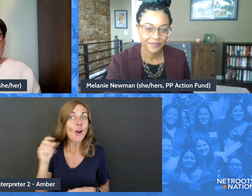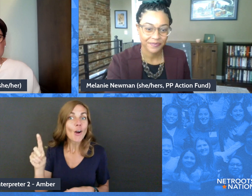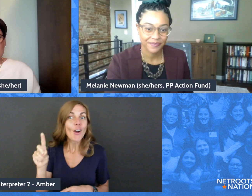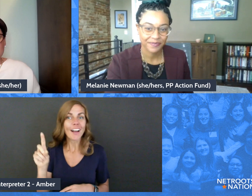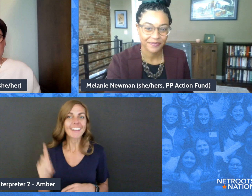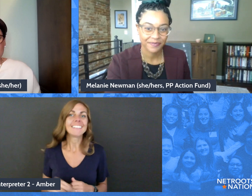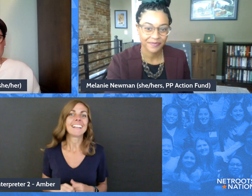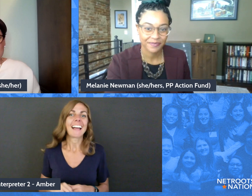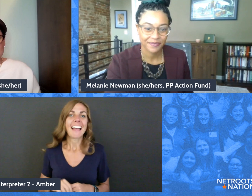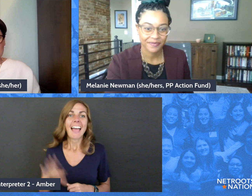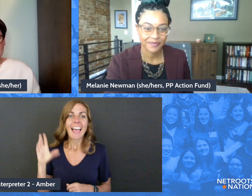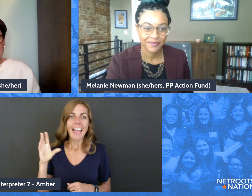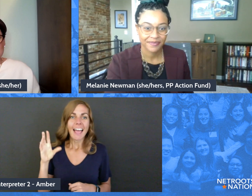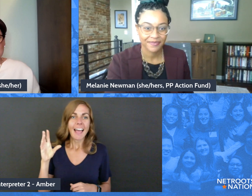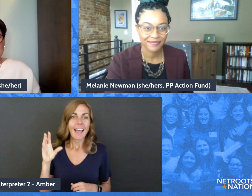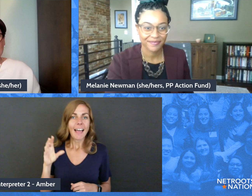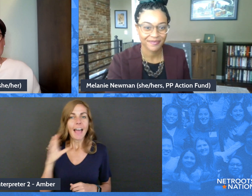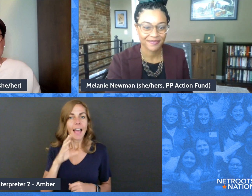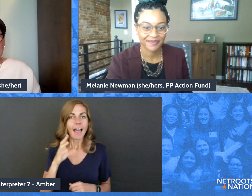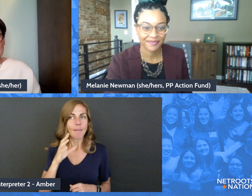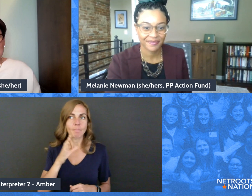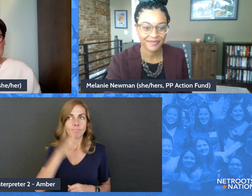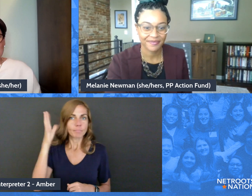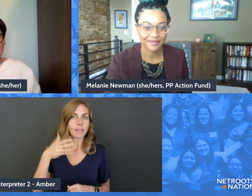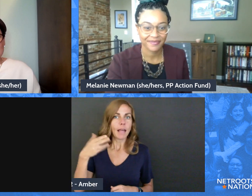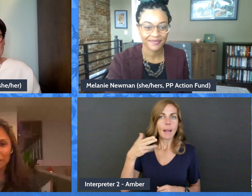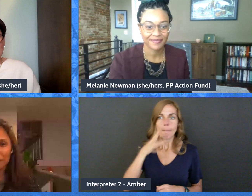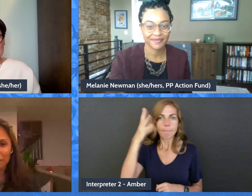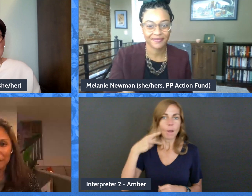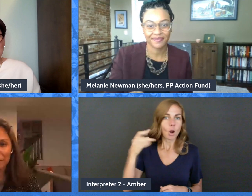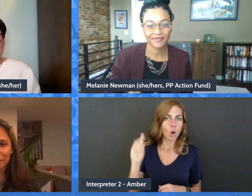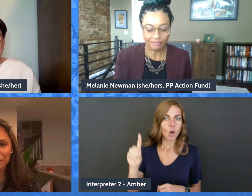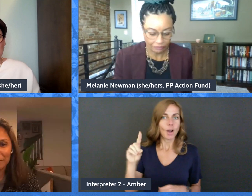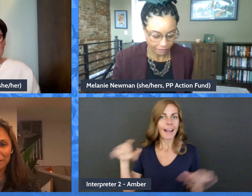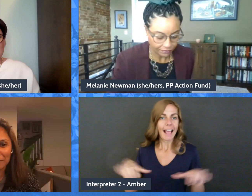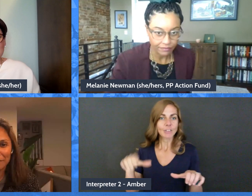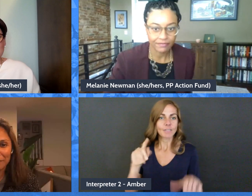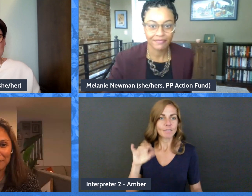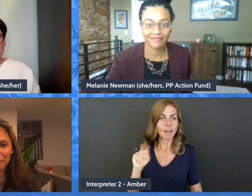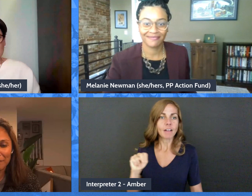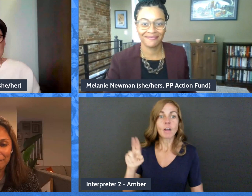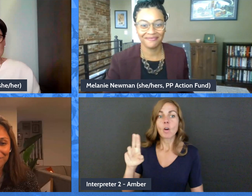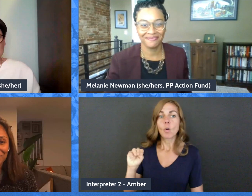and Planned Parenthood Action Fund, Uma Iyer, Vice President for Marketing and Communications